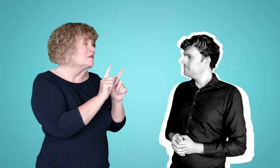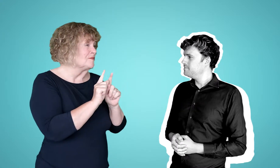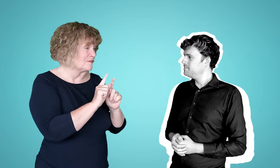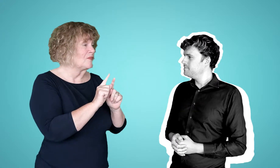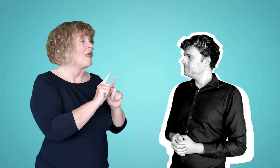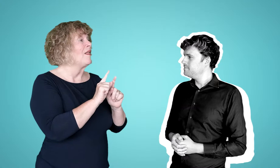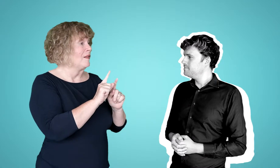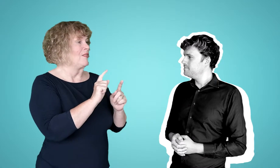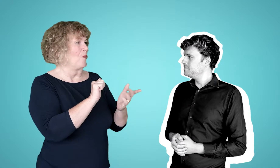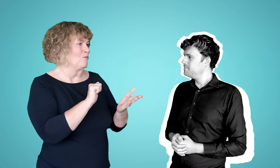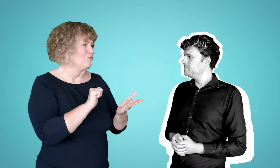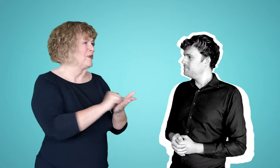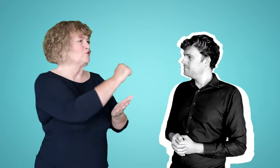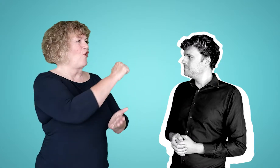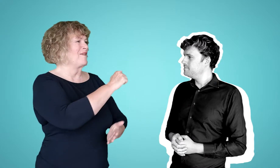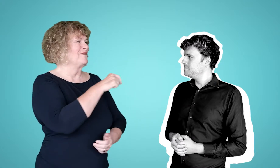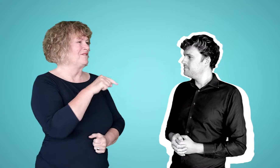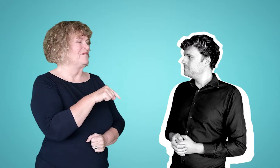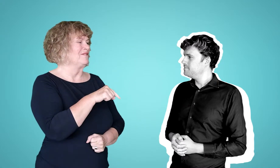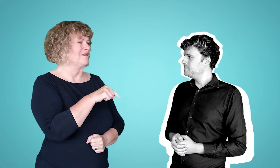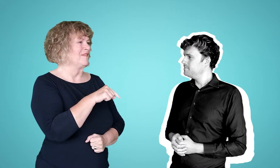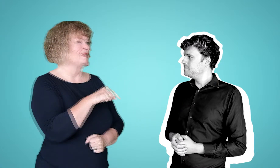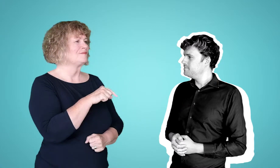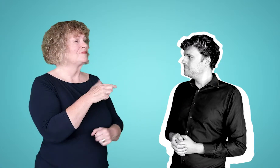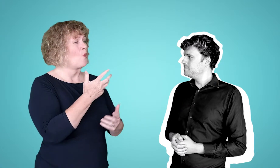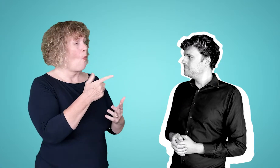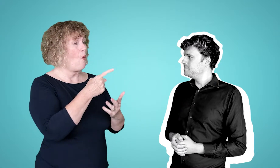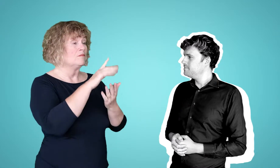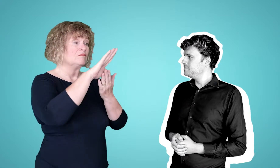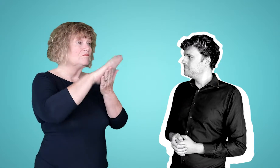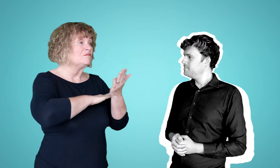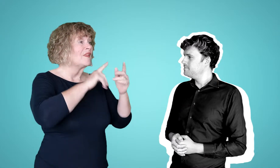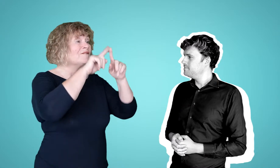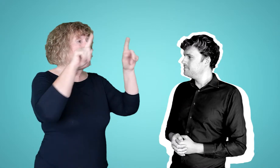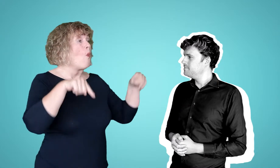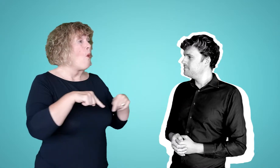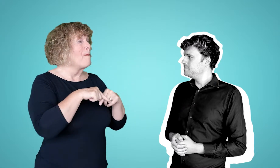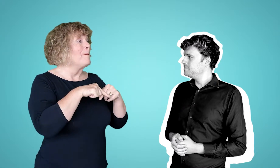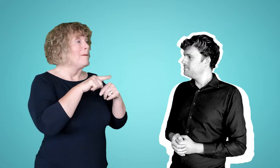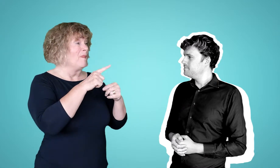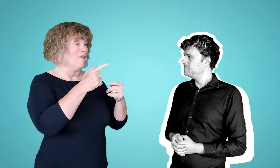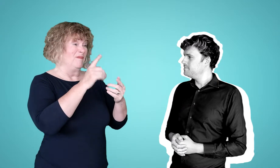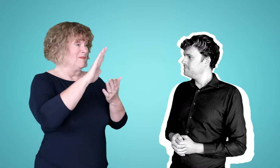Then print it off, or you can print a blank claim form